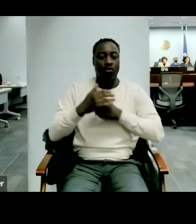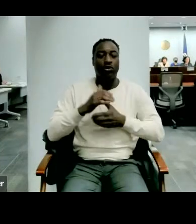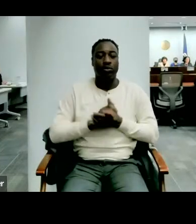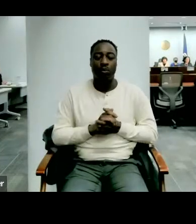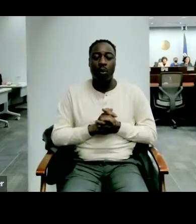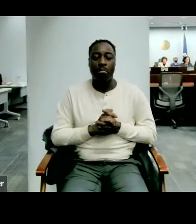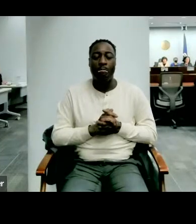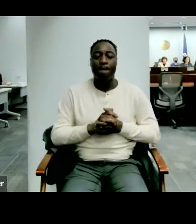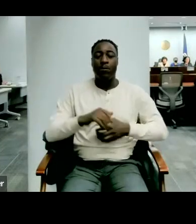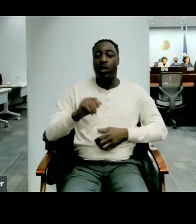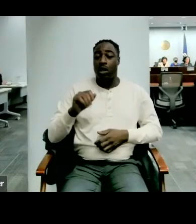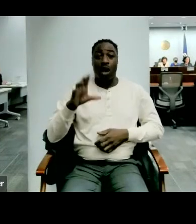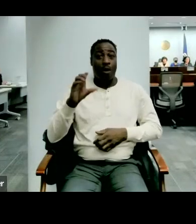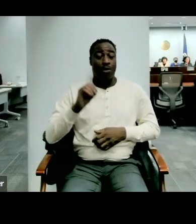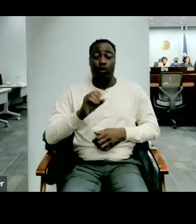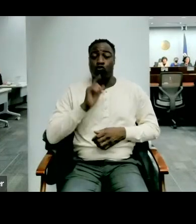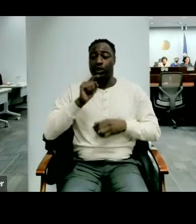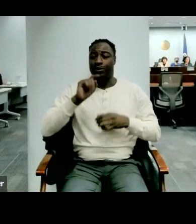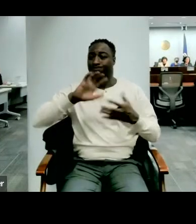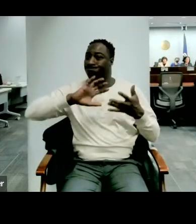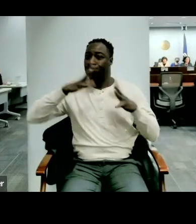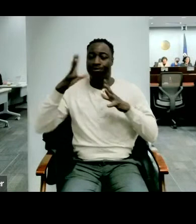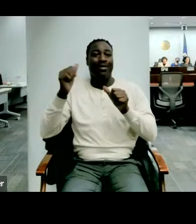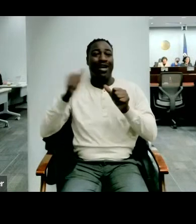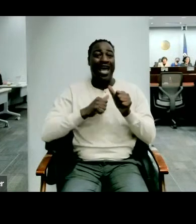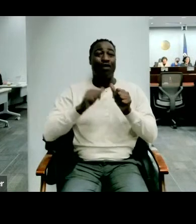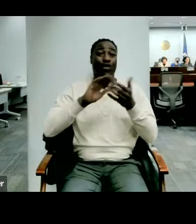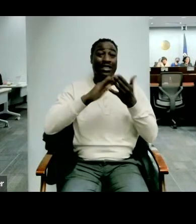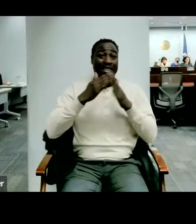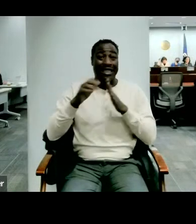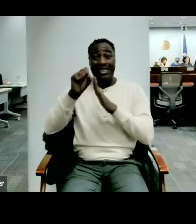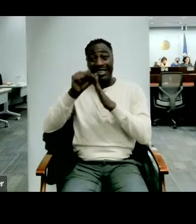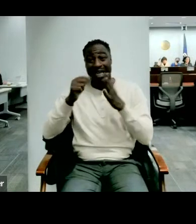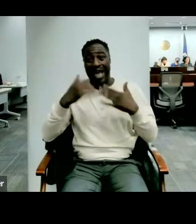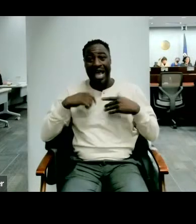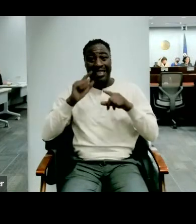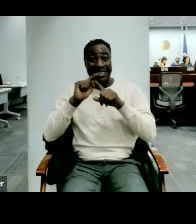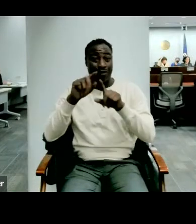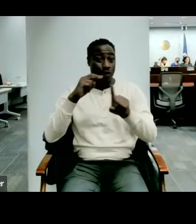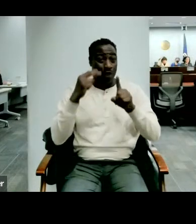Companies are going crazy. Every single city and state has a different perspective on EEOC law,